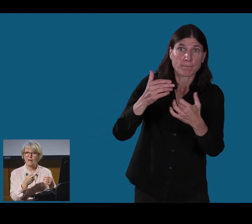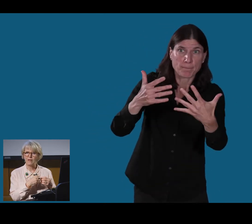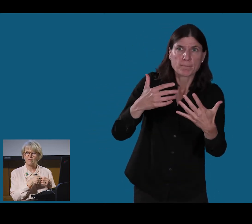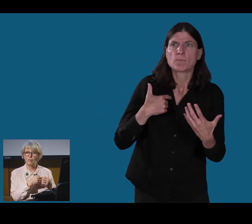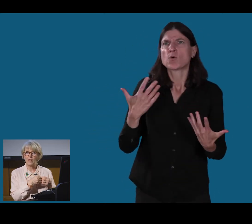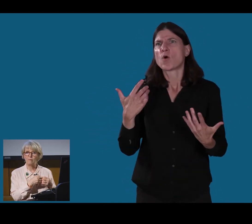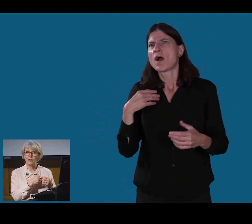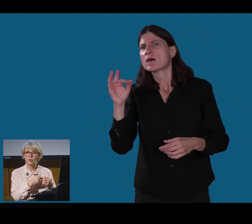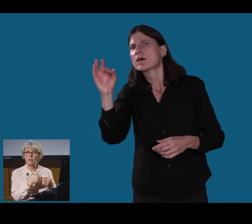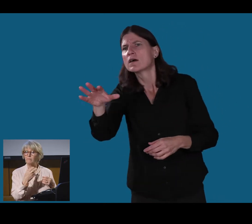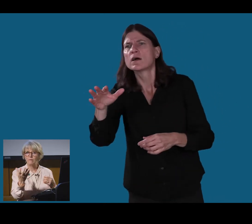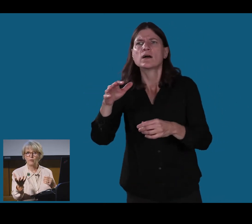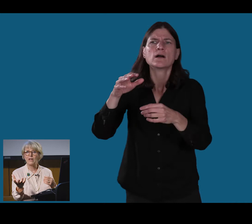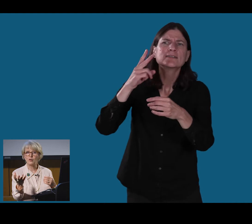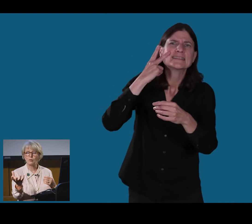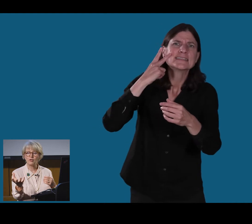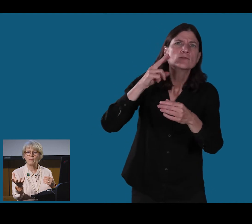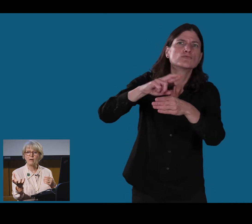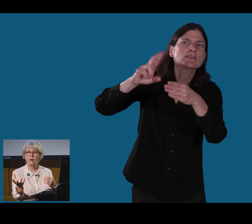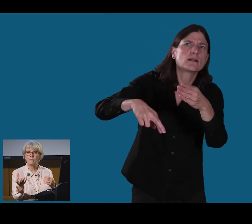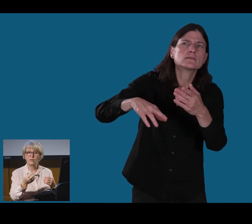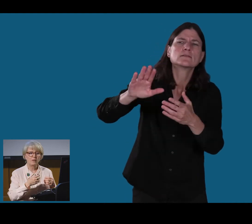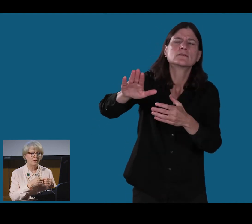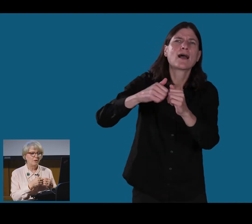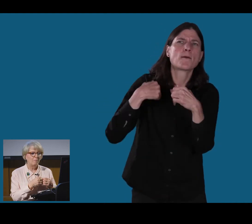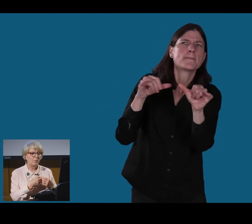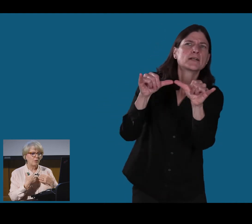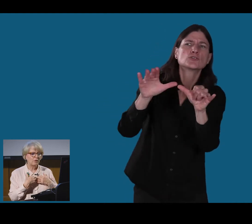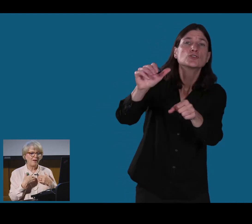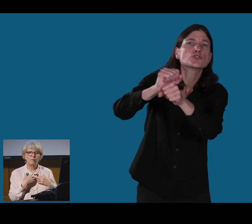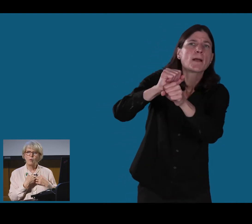We have to have a way of measuring vocational or job outcomes, but we also have what we